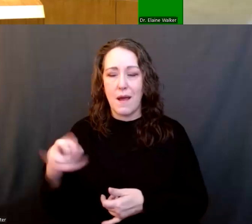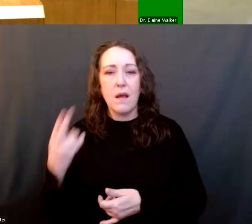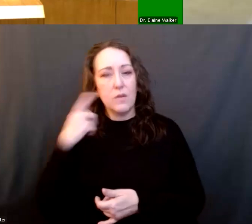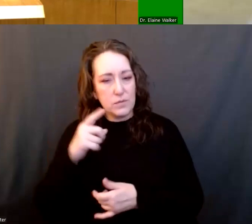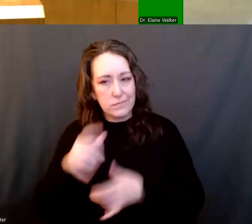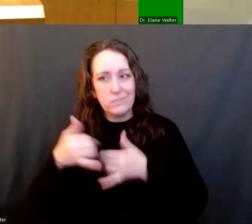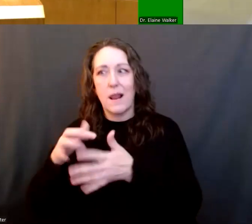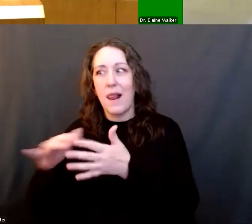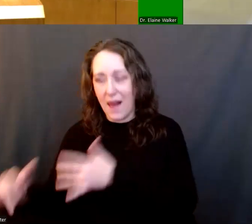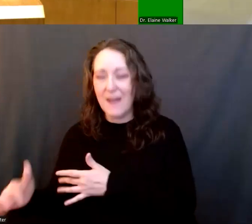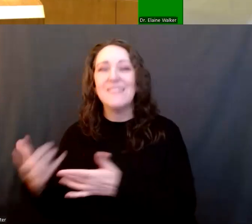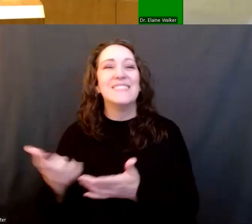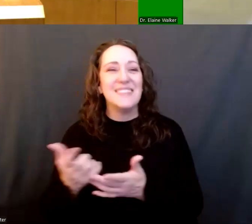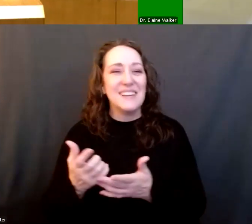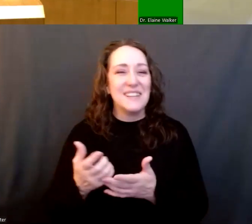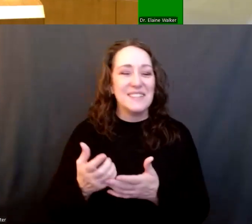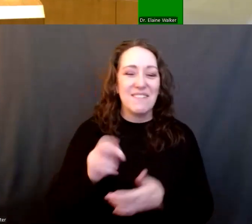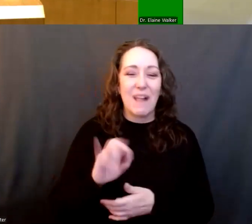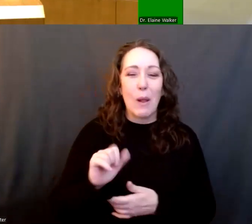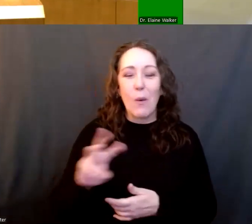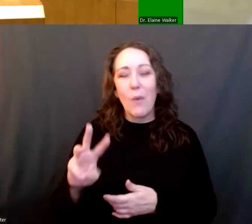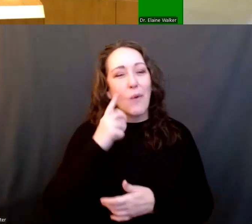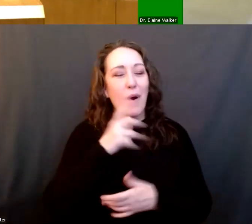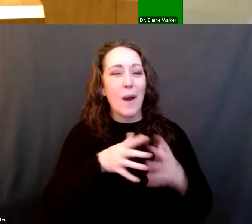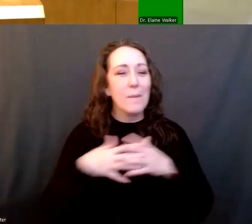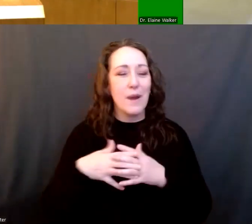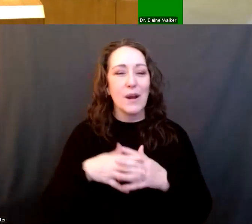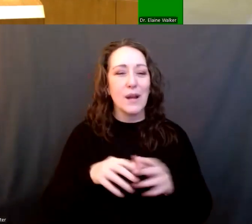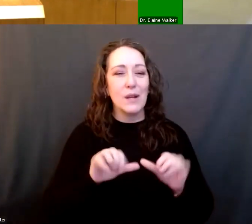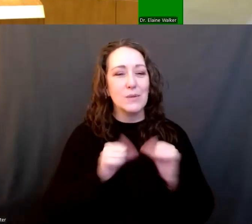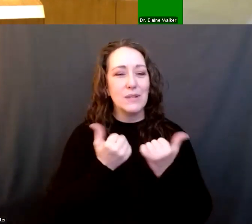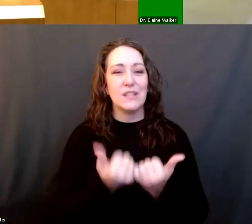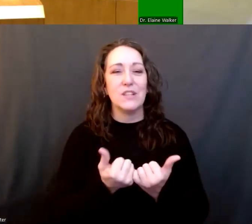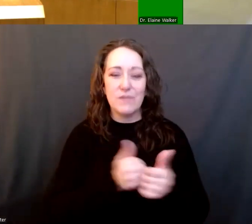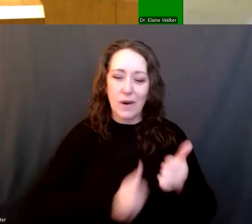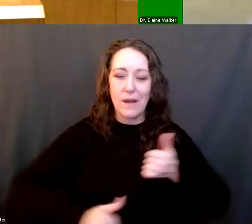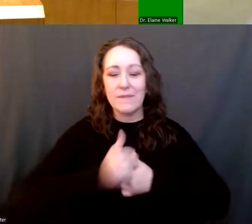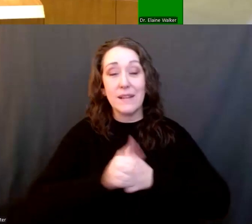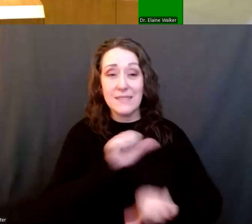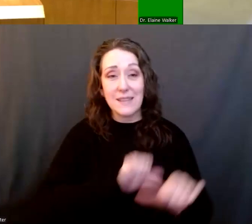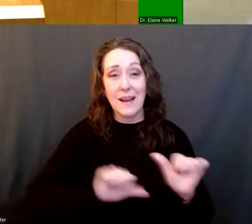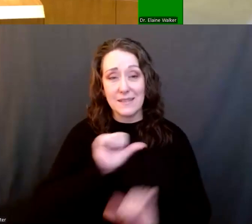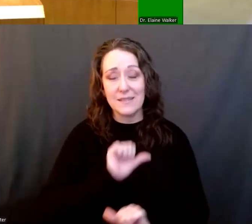and she's a fellow of the uh American Association for the advancement of science so um as I told